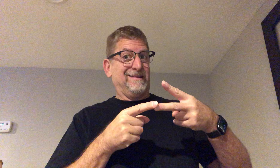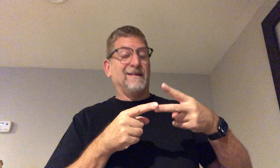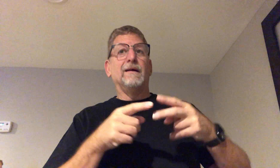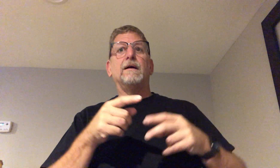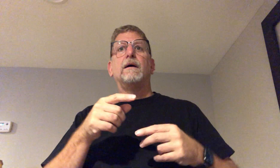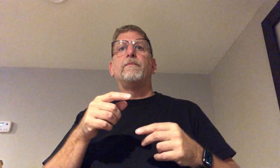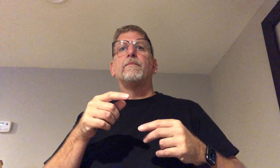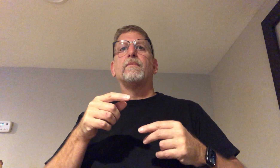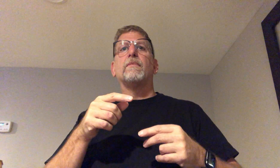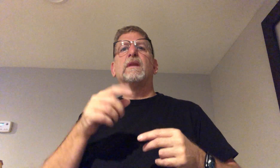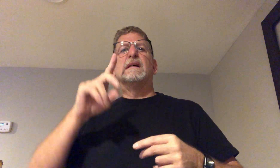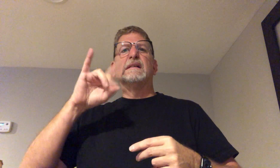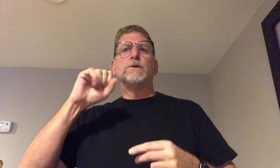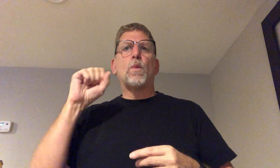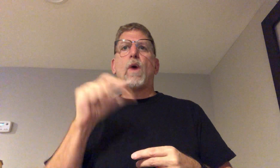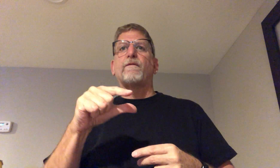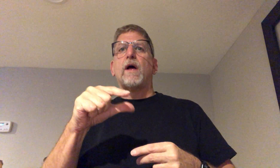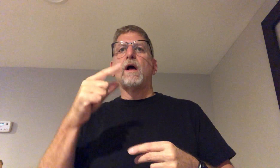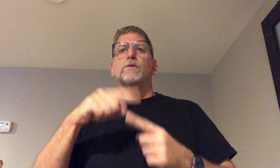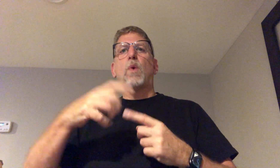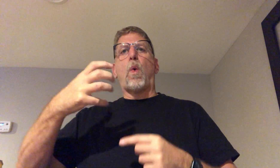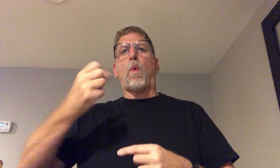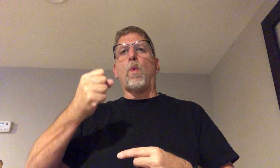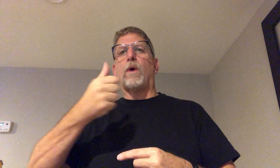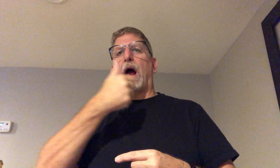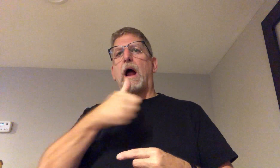the second resolution recommends, the "disqualification to hold